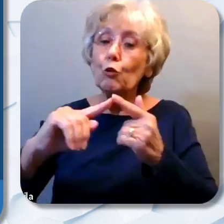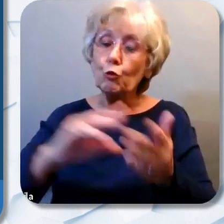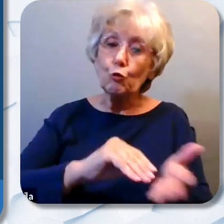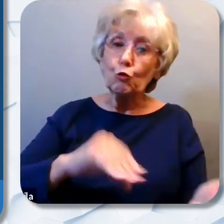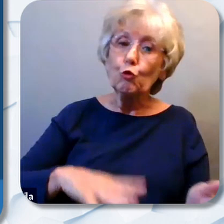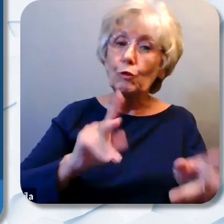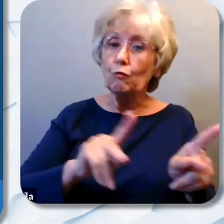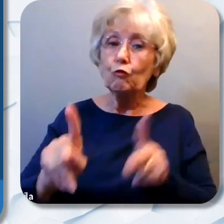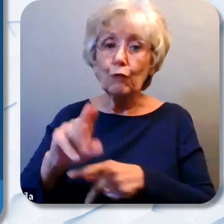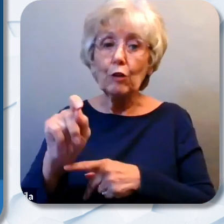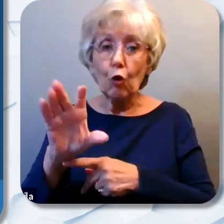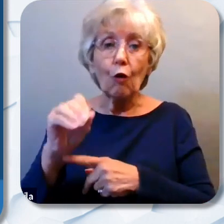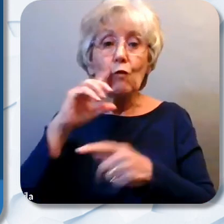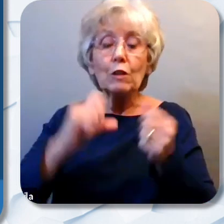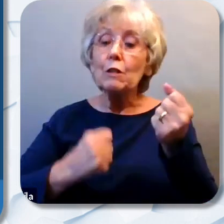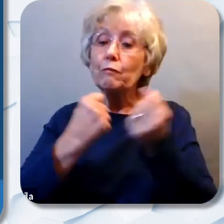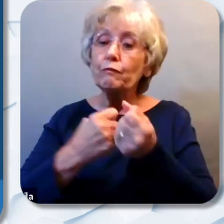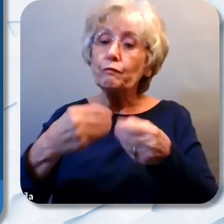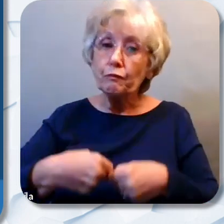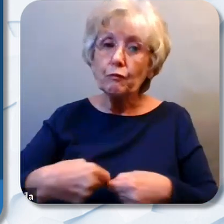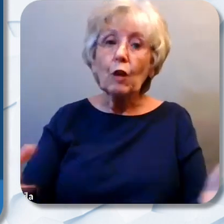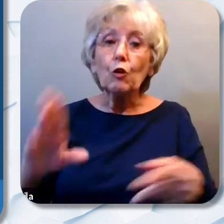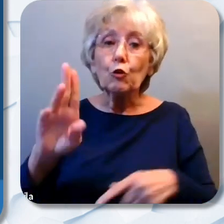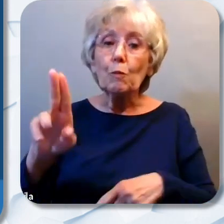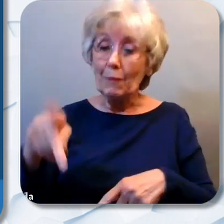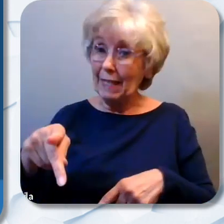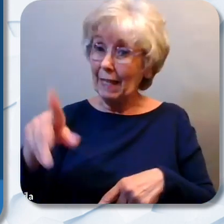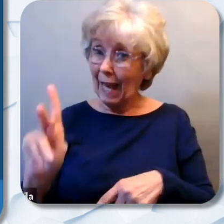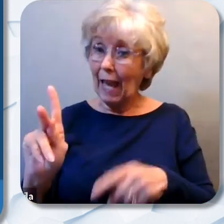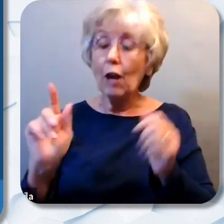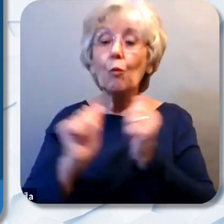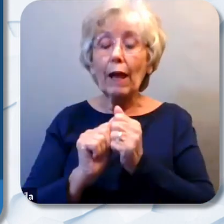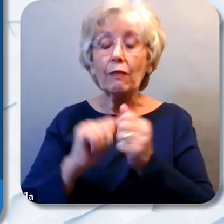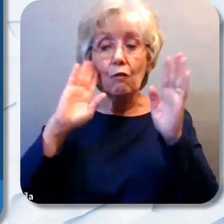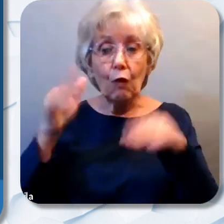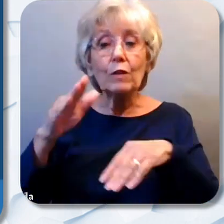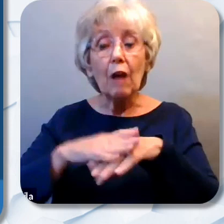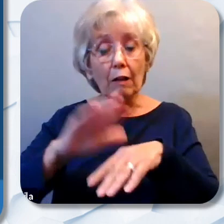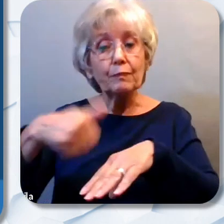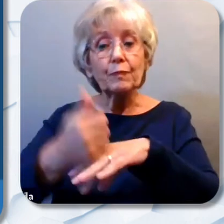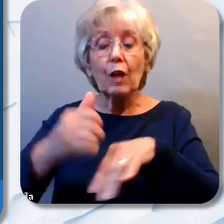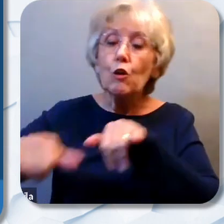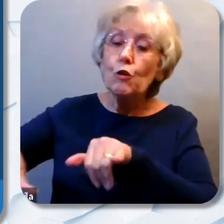To support the rollout of up K, with a focus on implementing universal transitional kindergarten